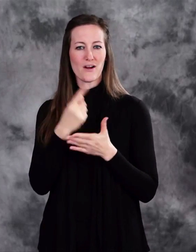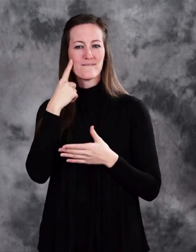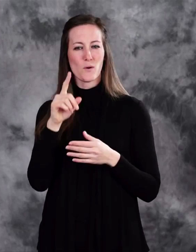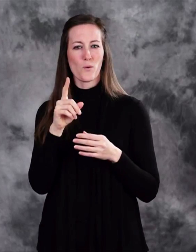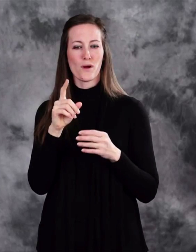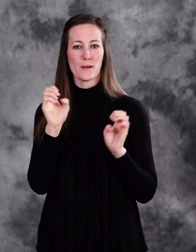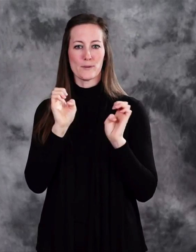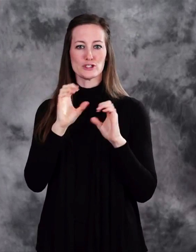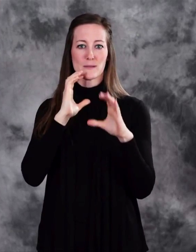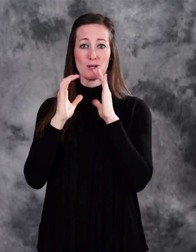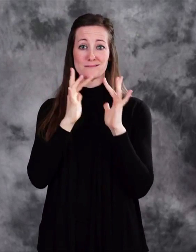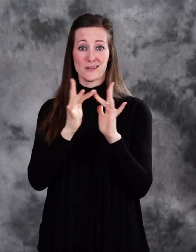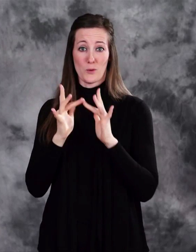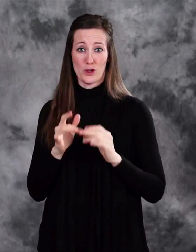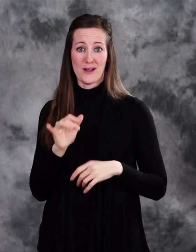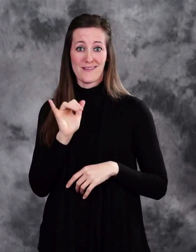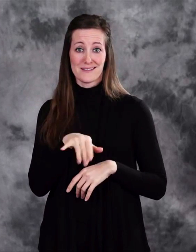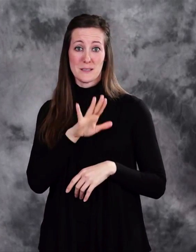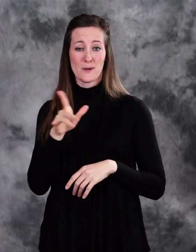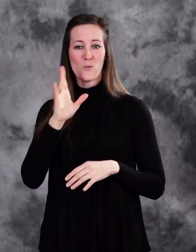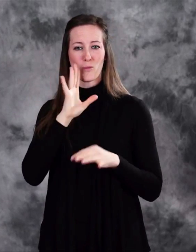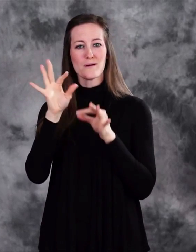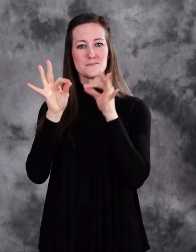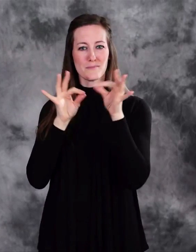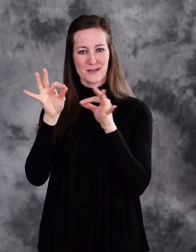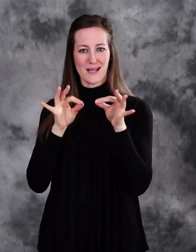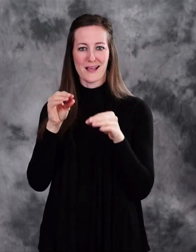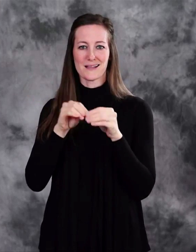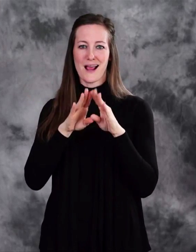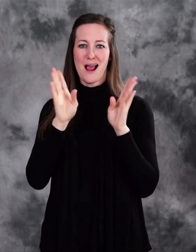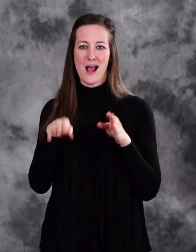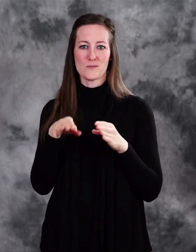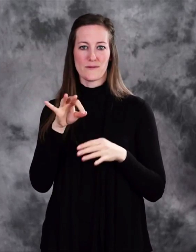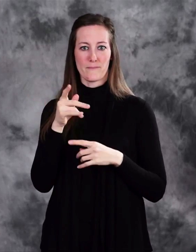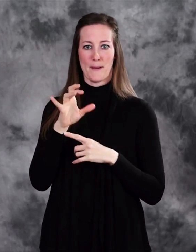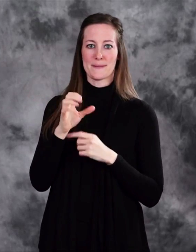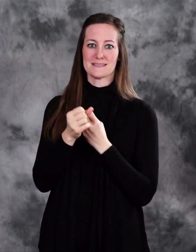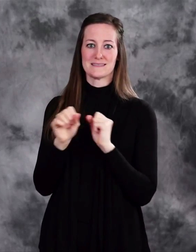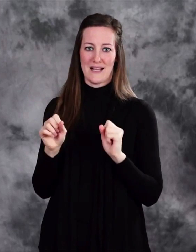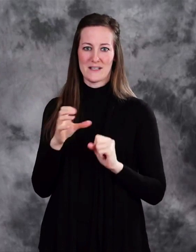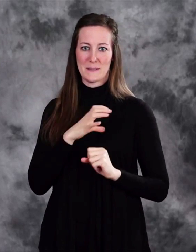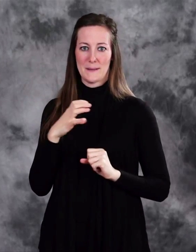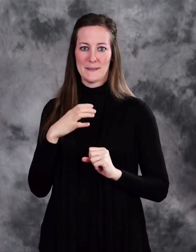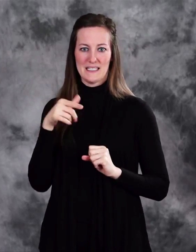for Emergency Communication Networks. This bill will be heard in the House Public Safety Committee